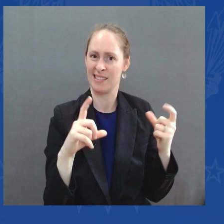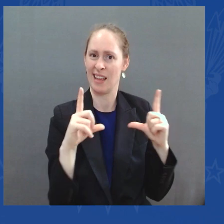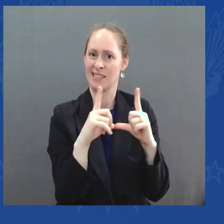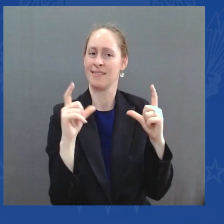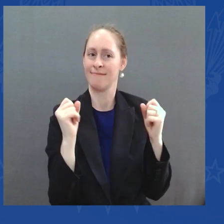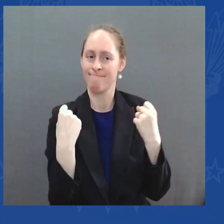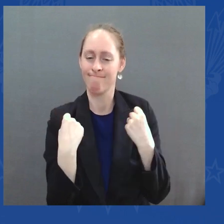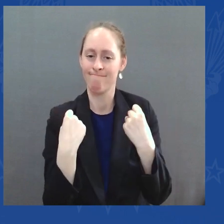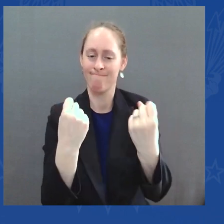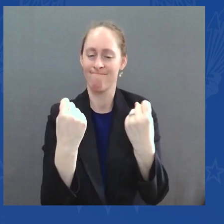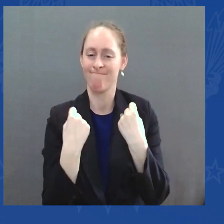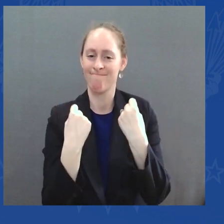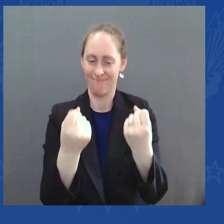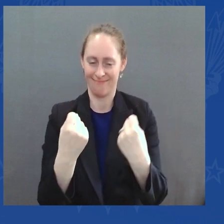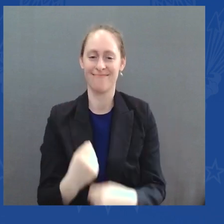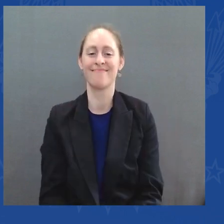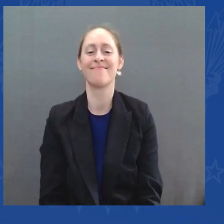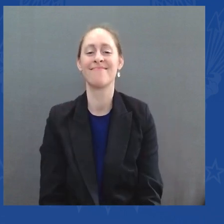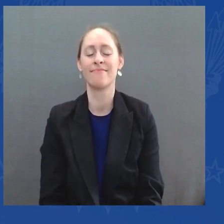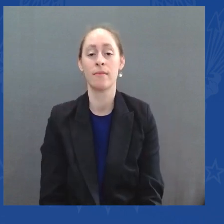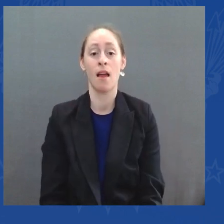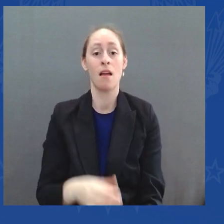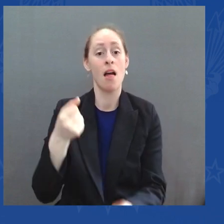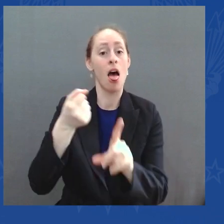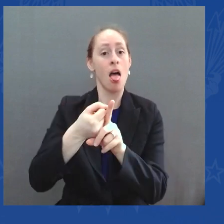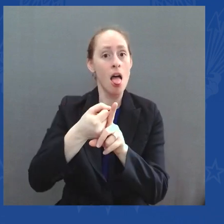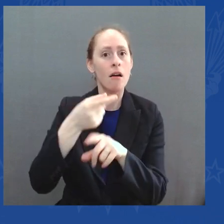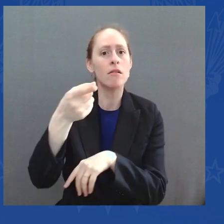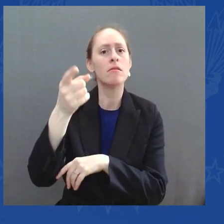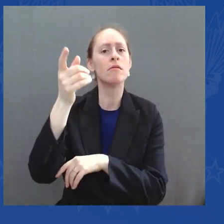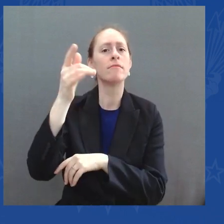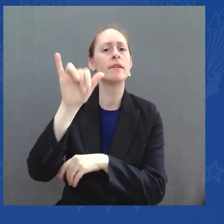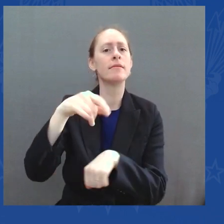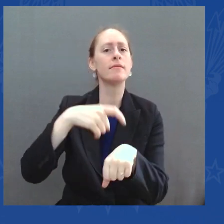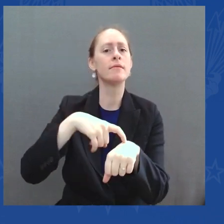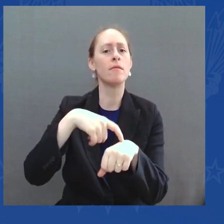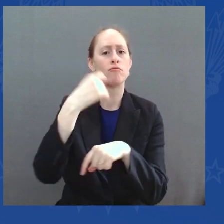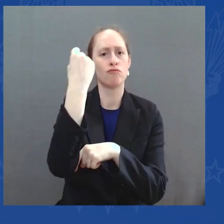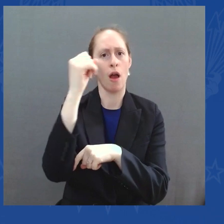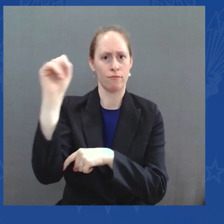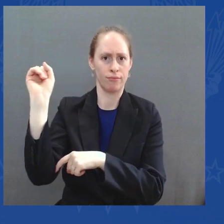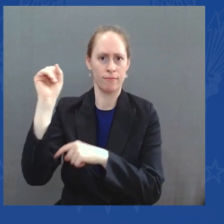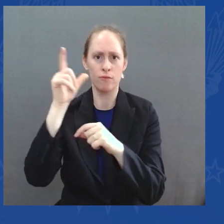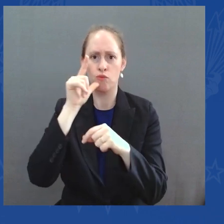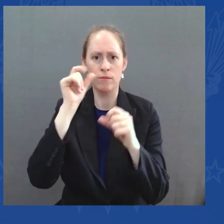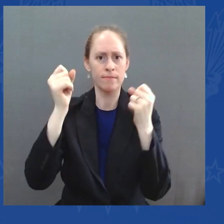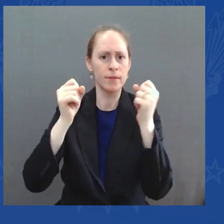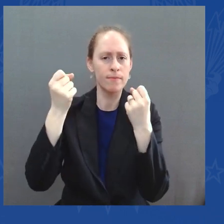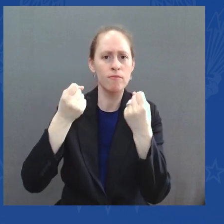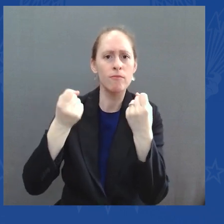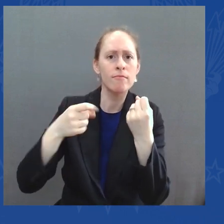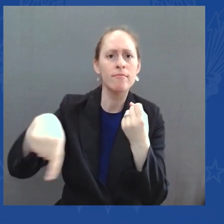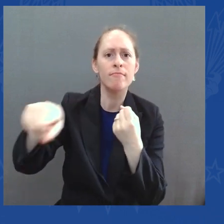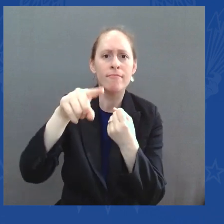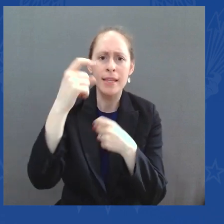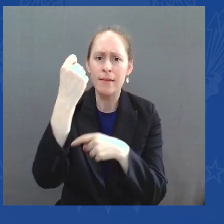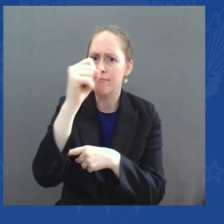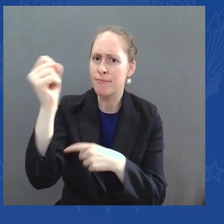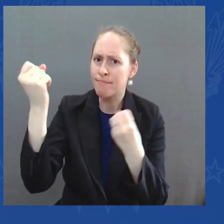when I was a young senator, I was -- there was a guy who ran steel from Deemer Steel out to Ohio.